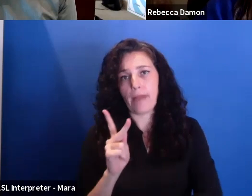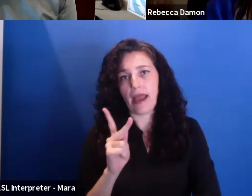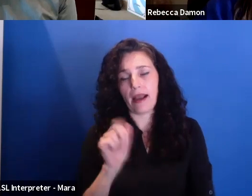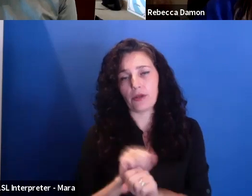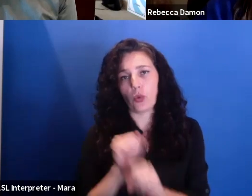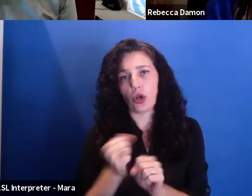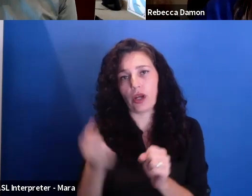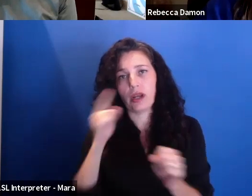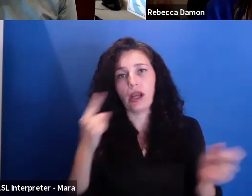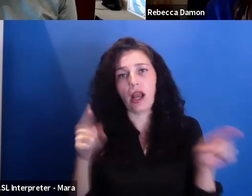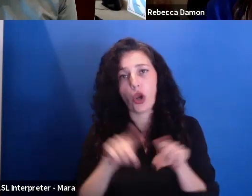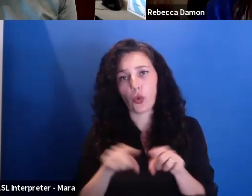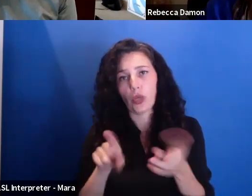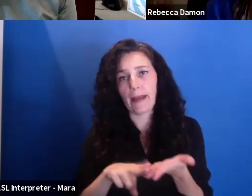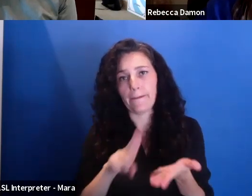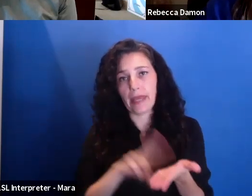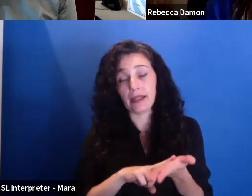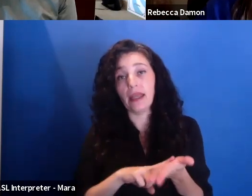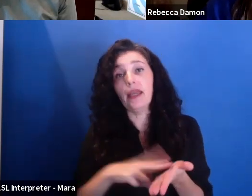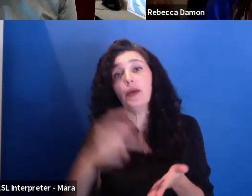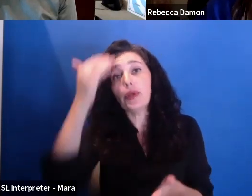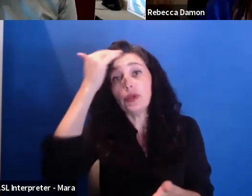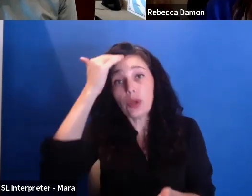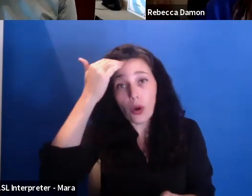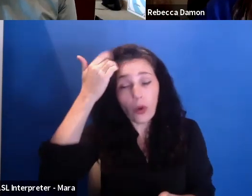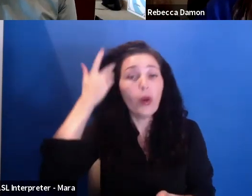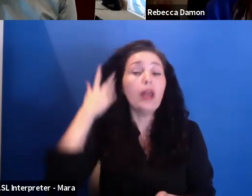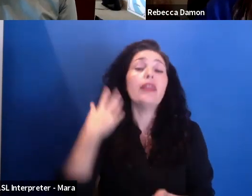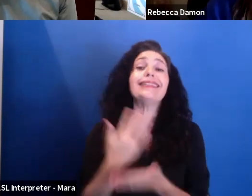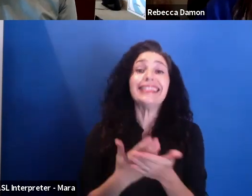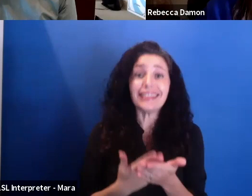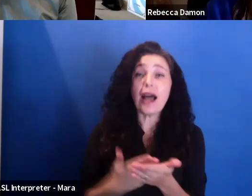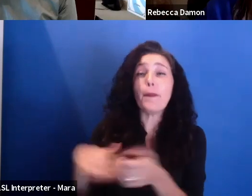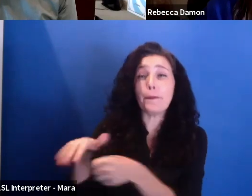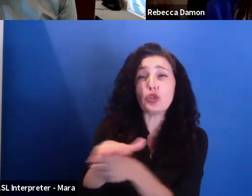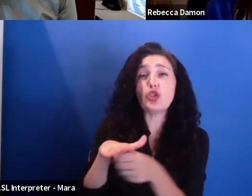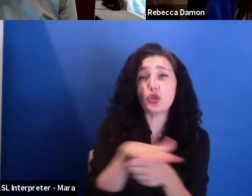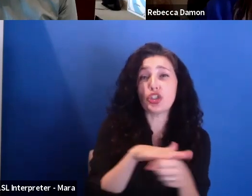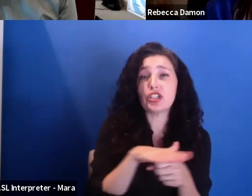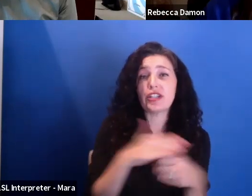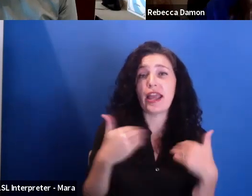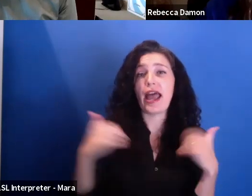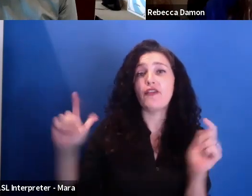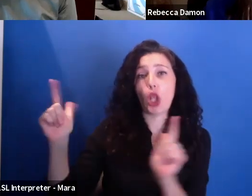does contain provisions that acknowledge that some jurisdictions have lower community infection rates and therefore the